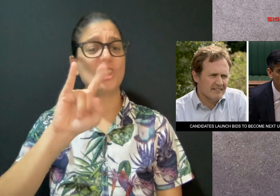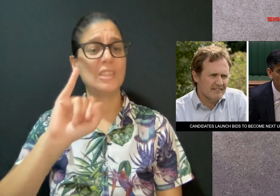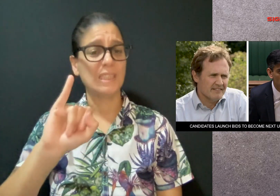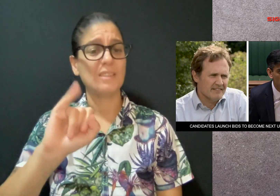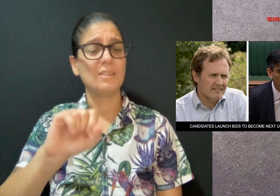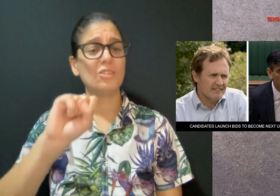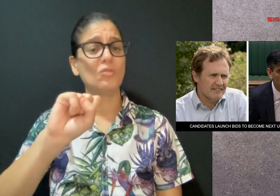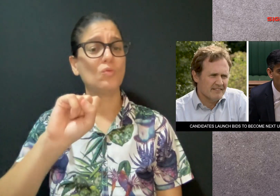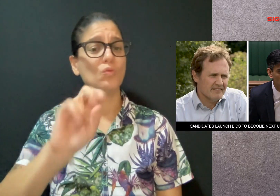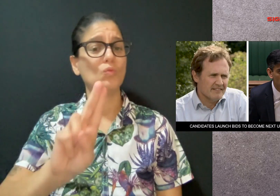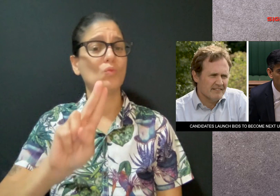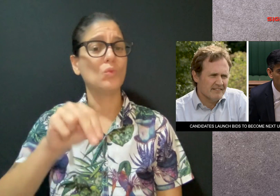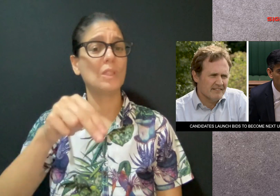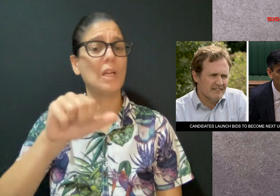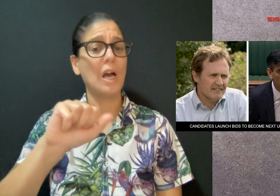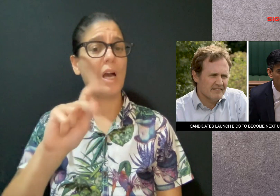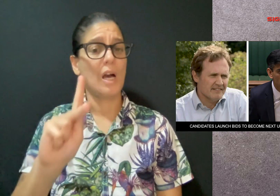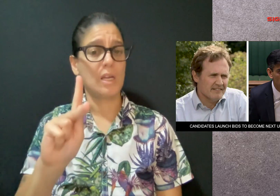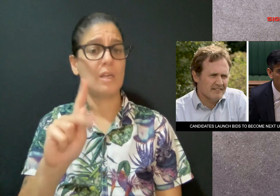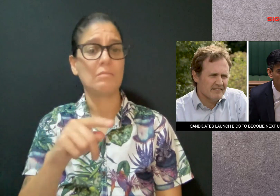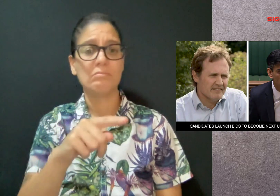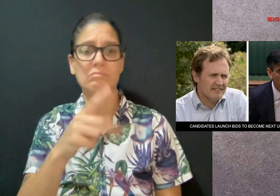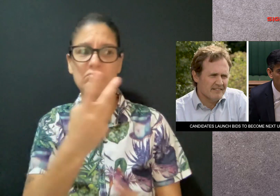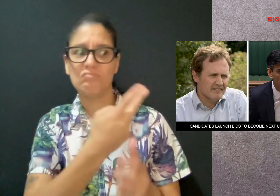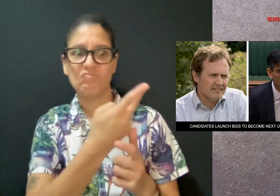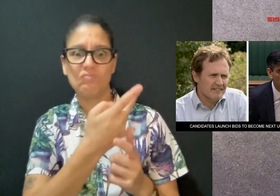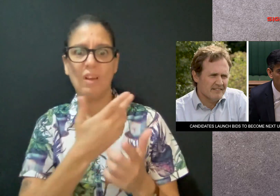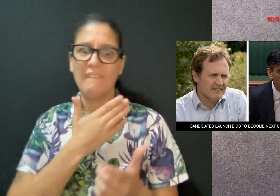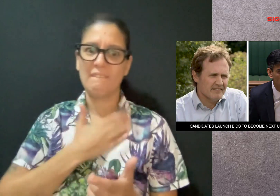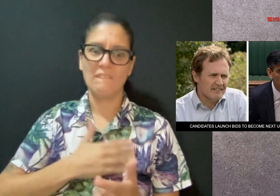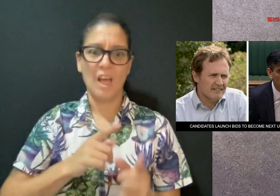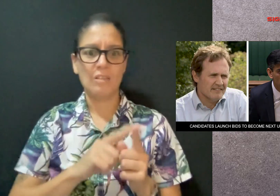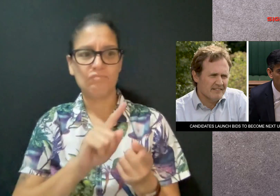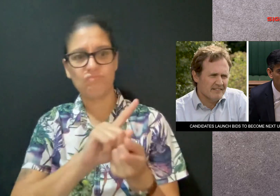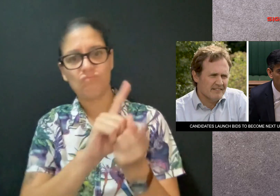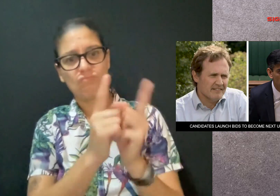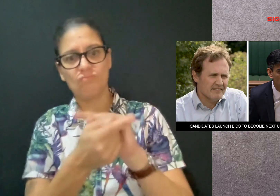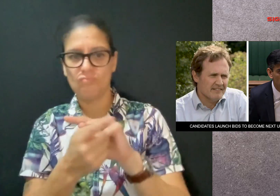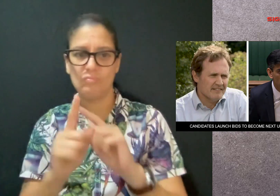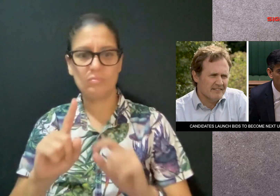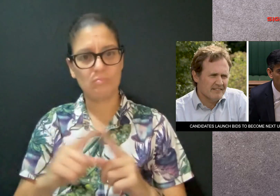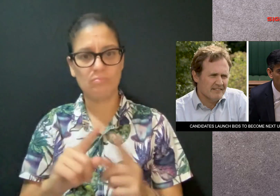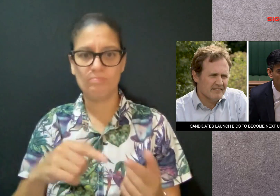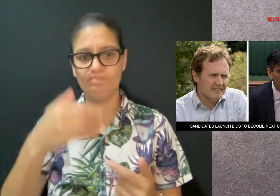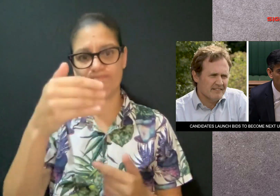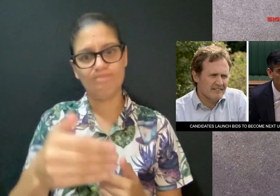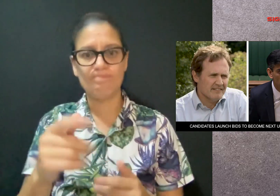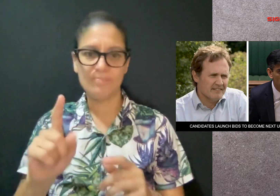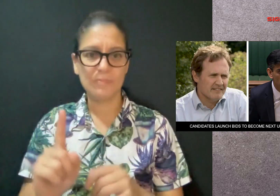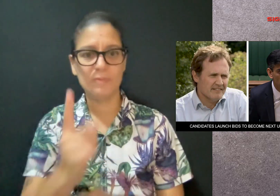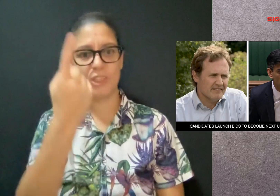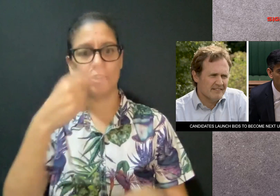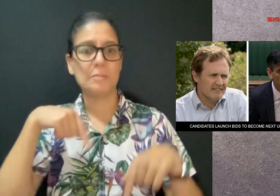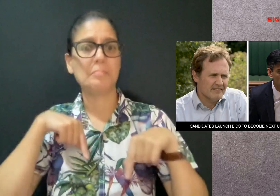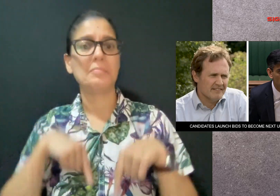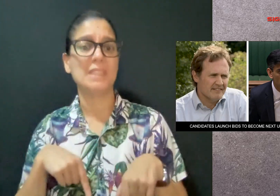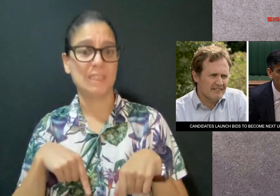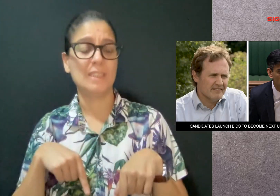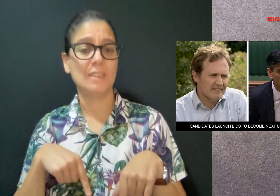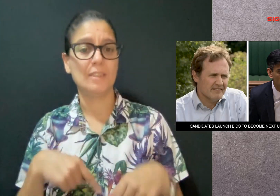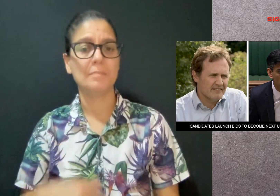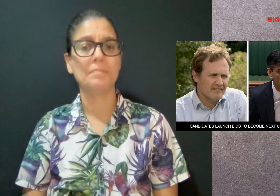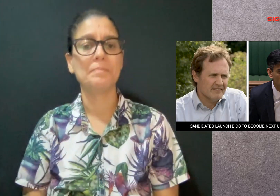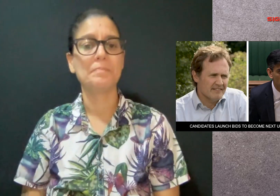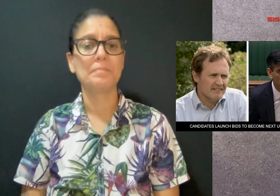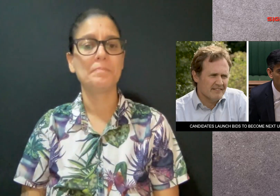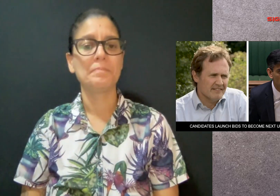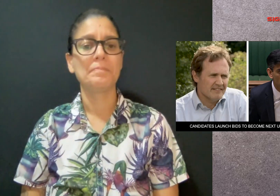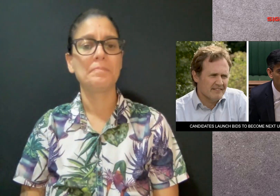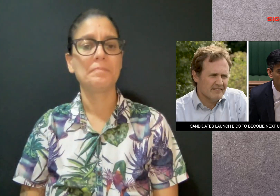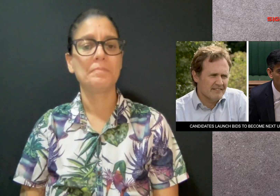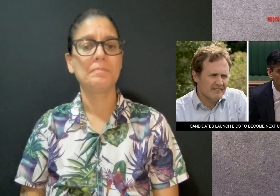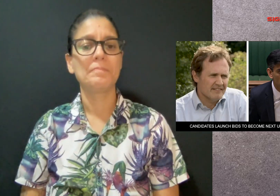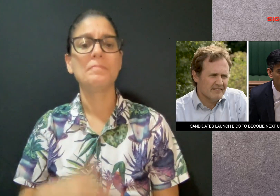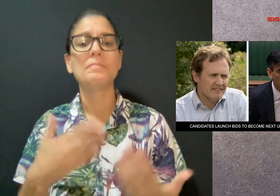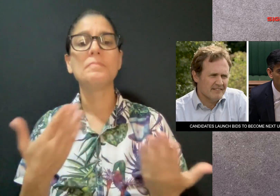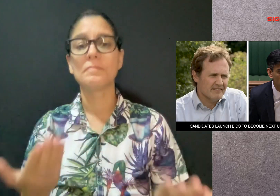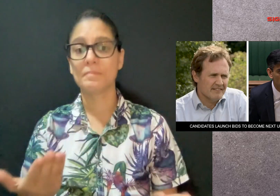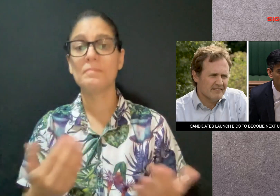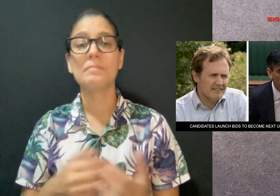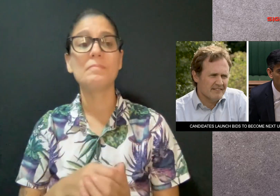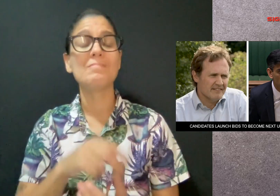Rishi Sunak both announced they want to become the next Prime Minister Tugendhat